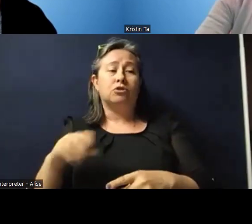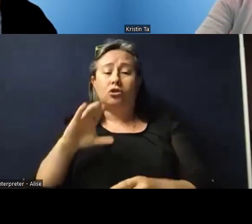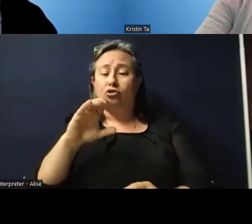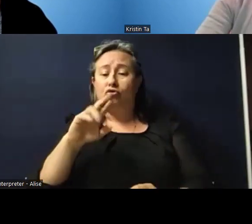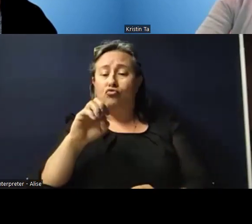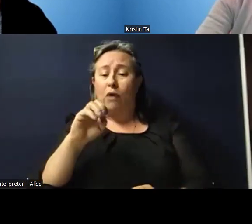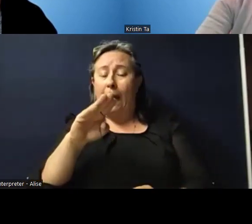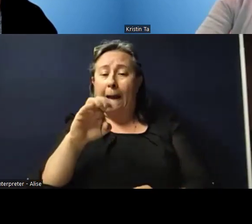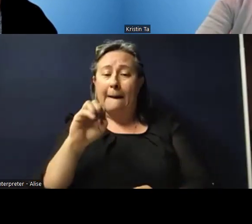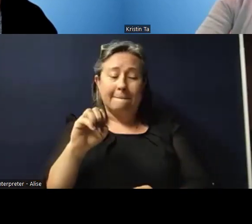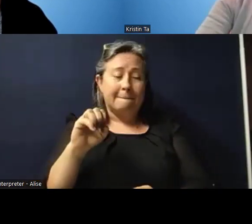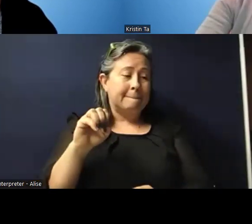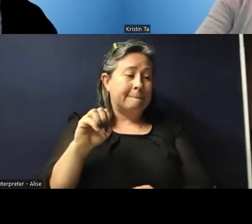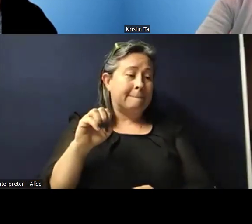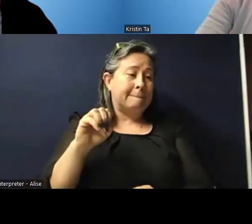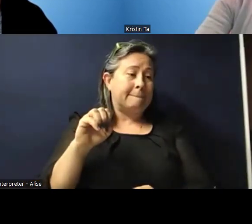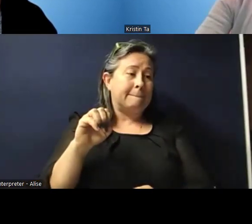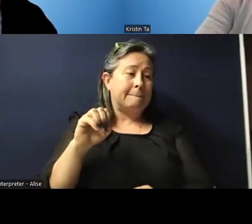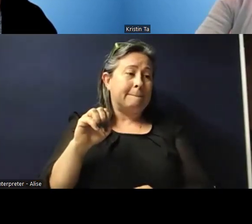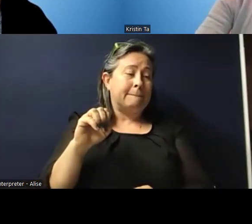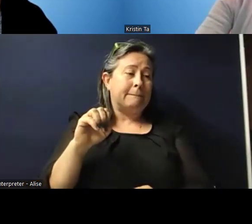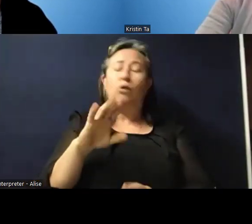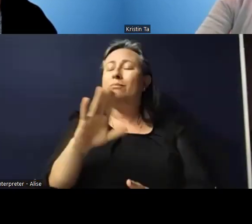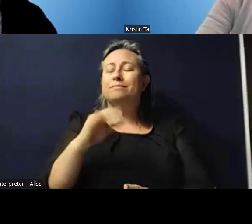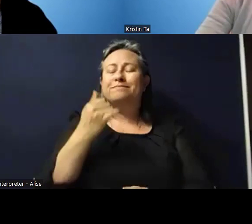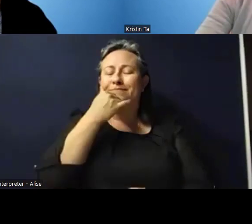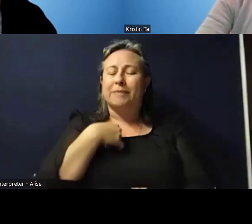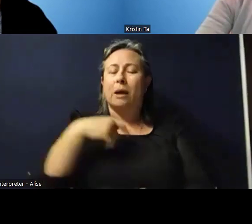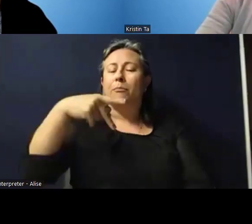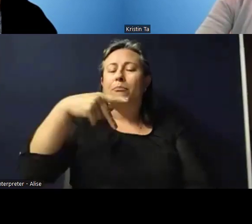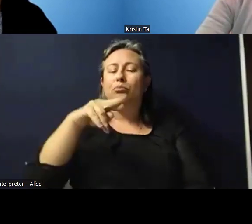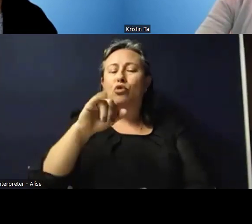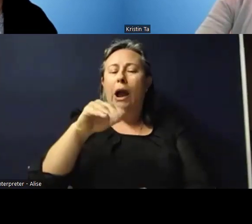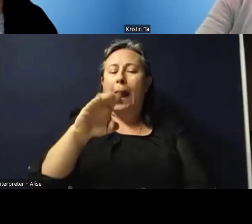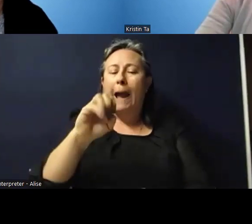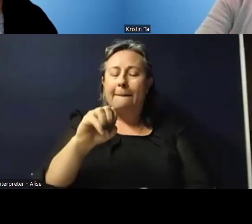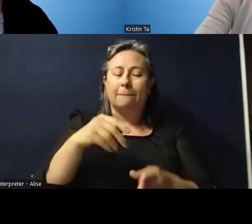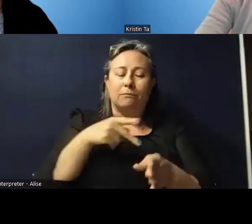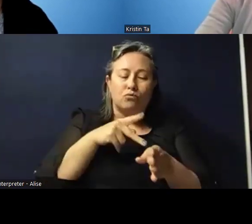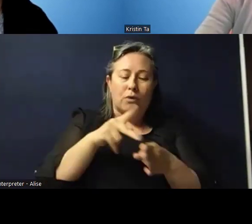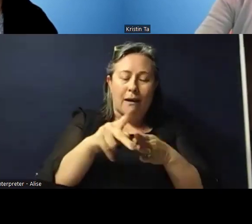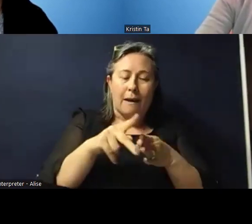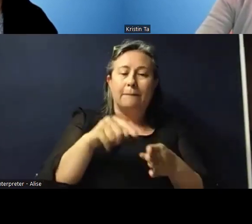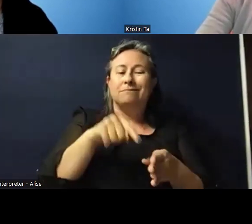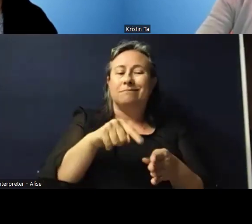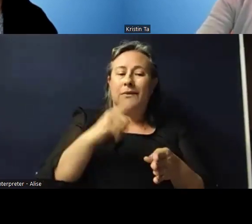that there is a need, primary recipient believes that there is a need to document that,